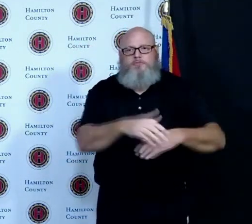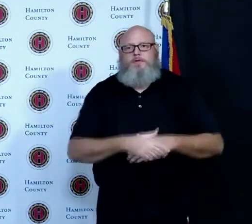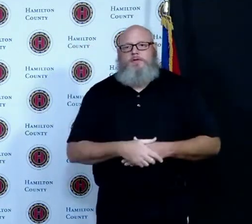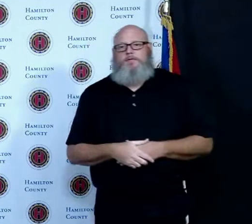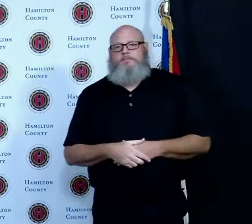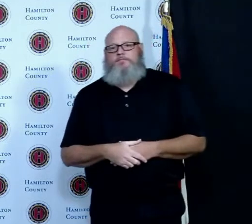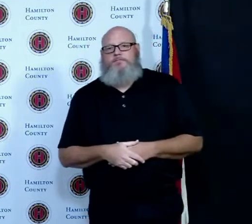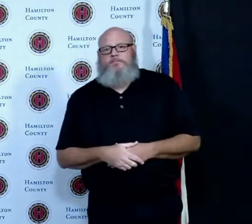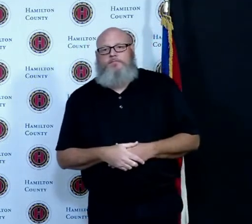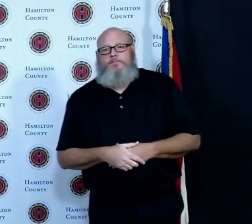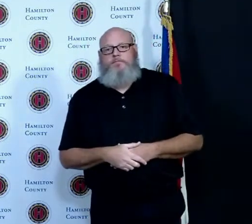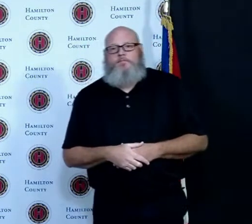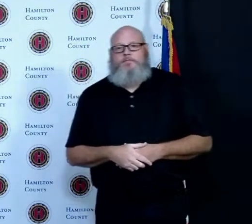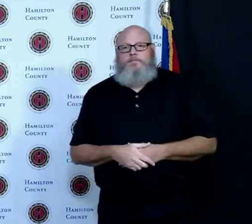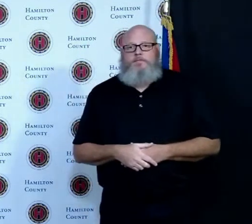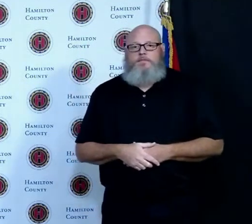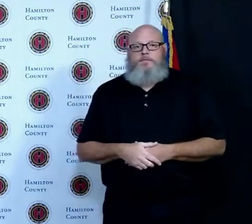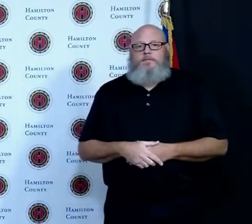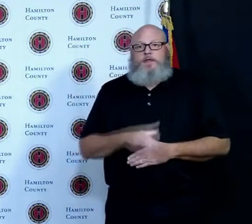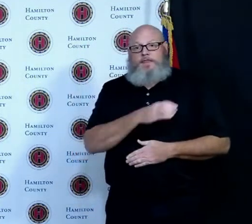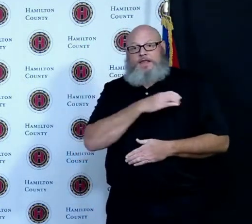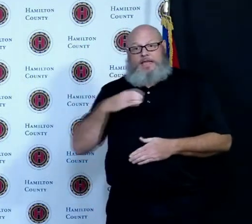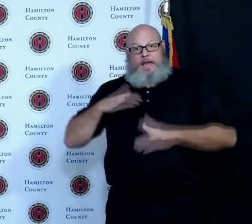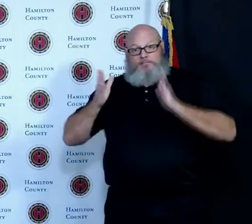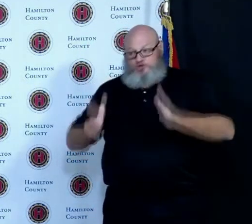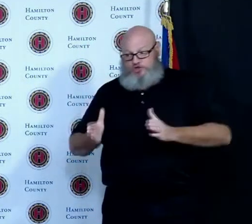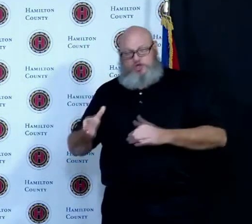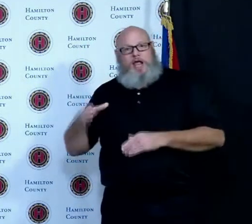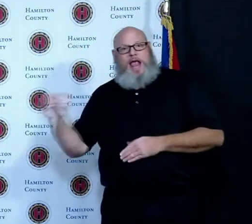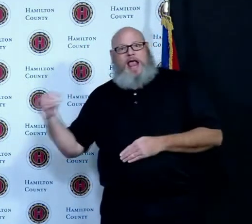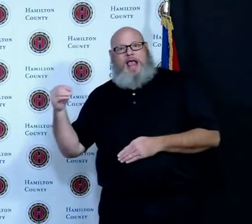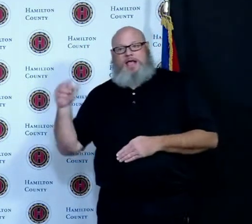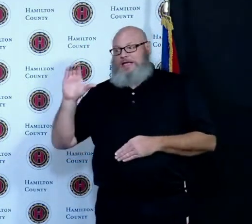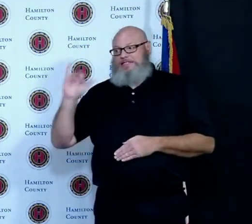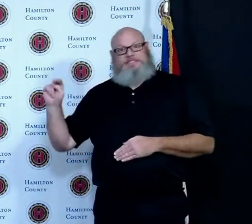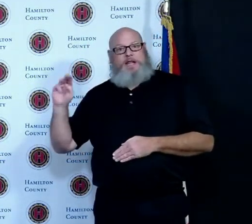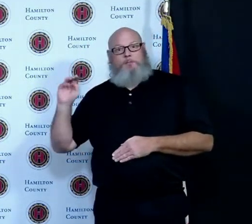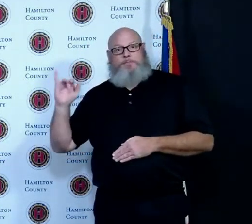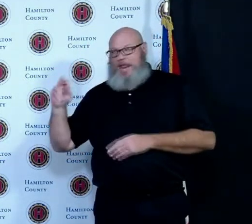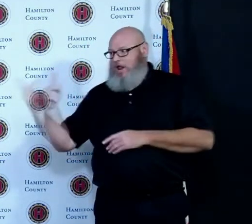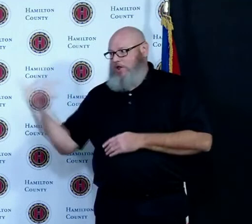and so we will be asking for those kinds of numbers because what we're getting right now